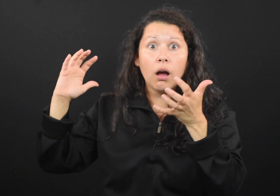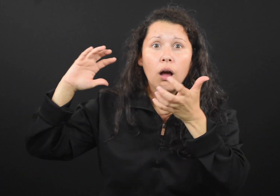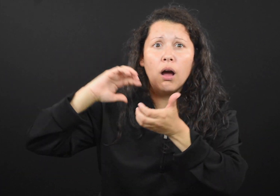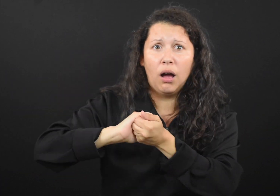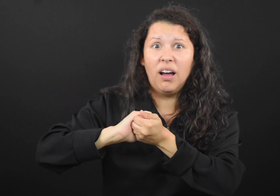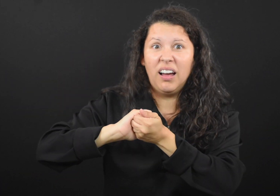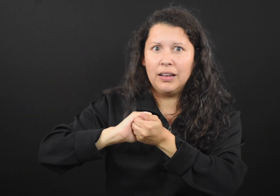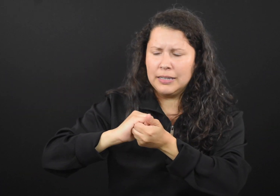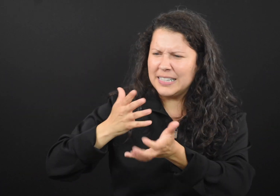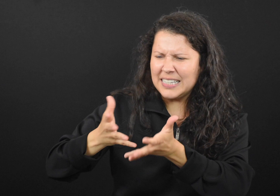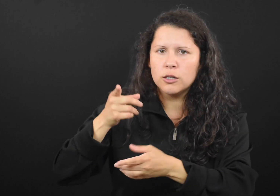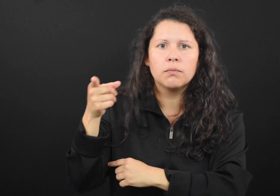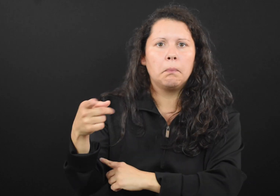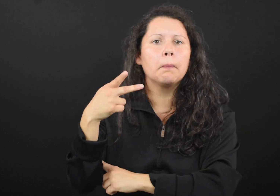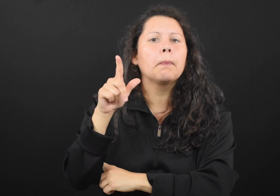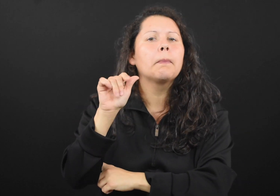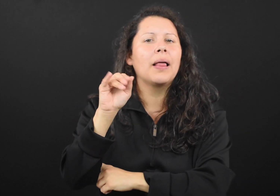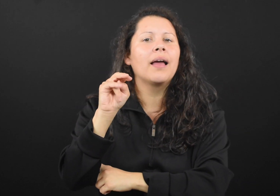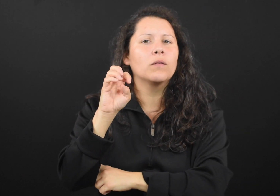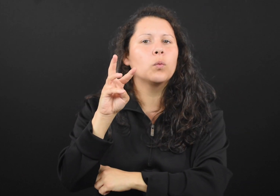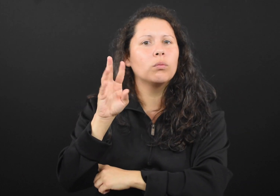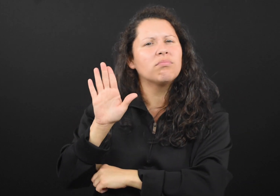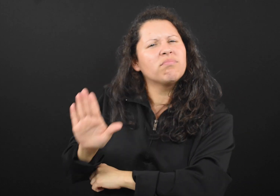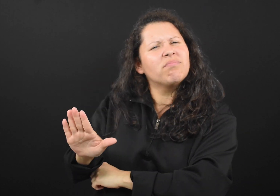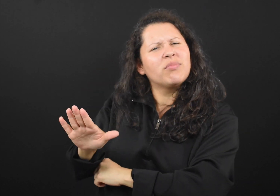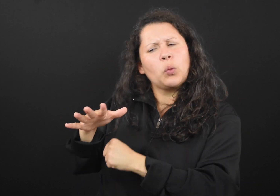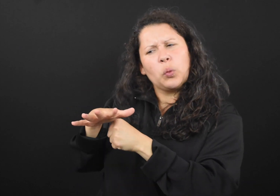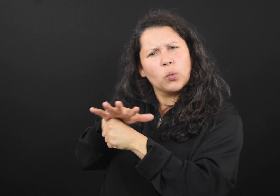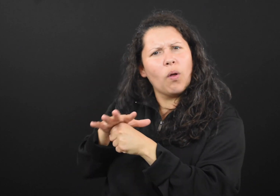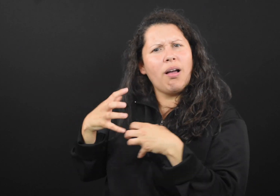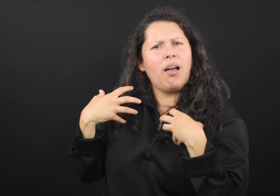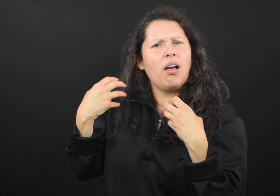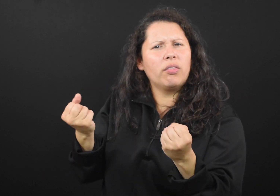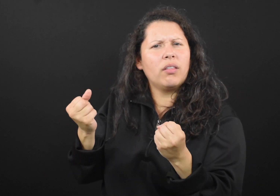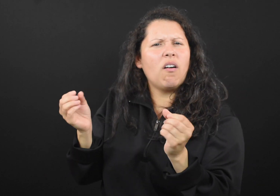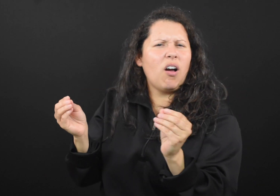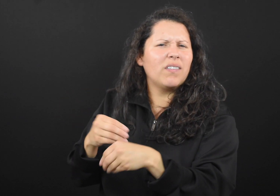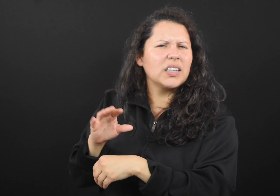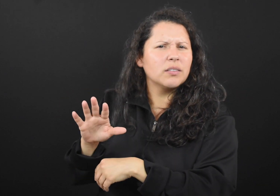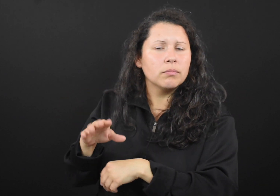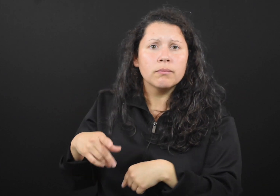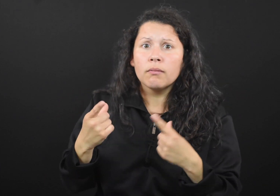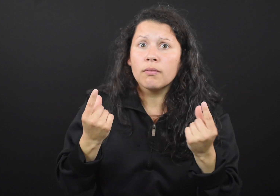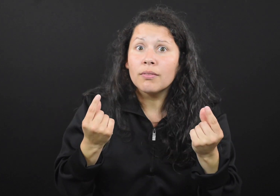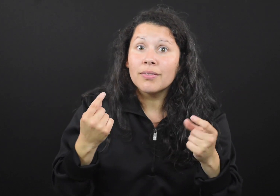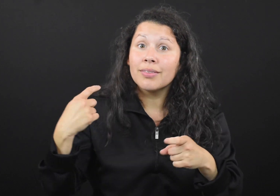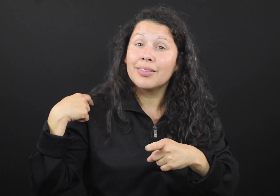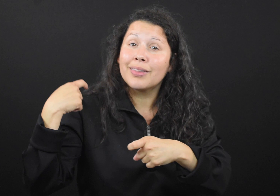In this case, Fuentes worked directly with the Plainview local public health office to engage